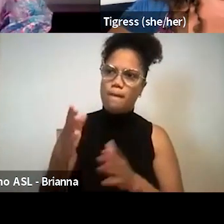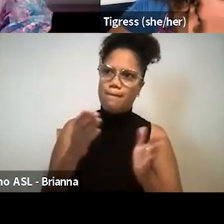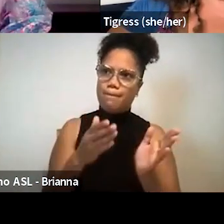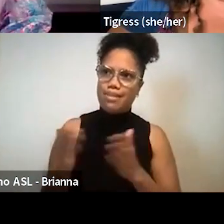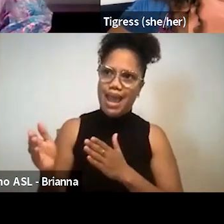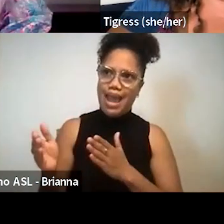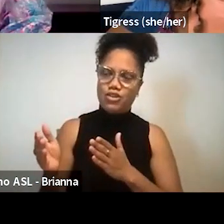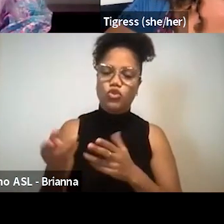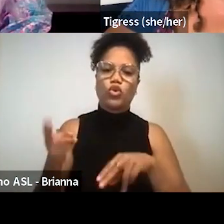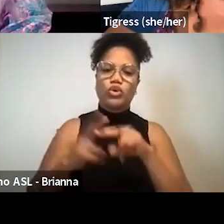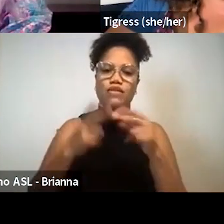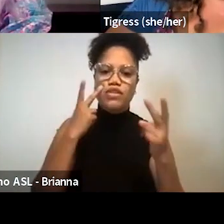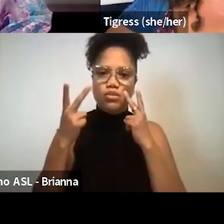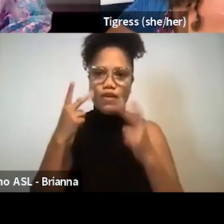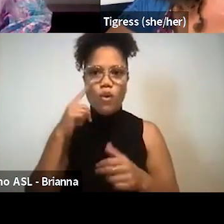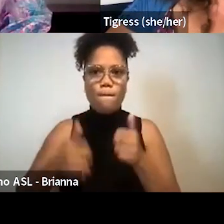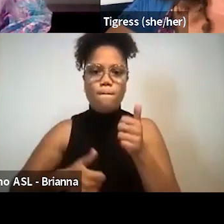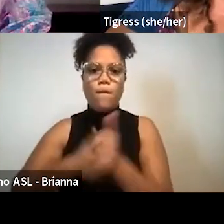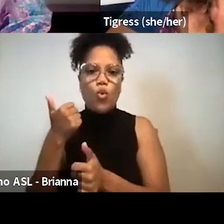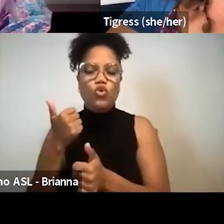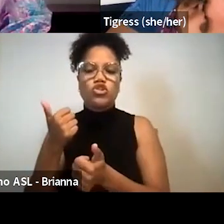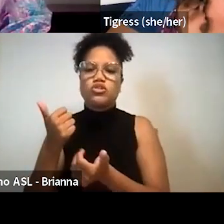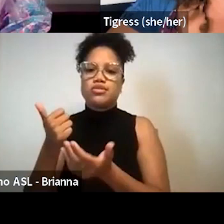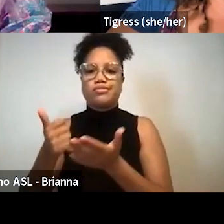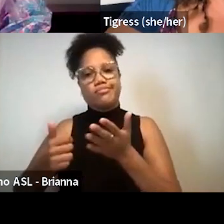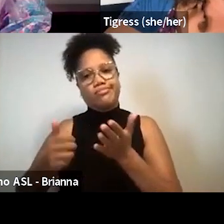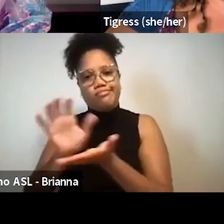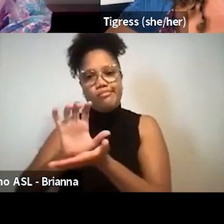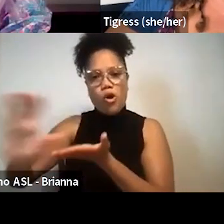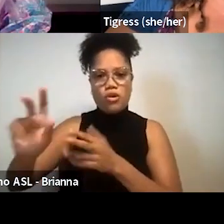in fact, community in advertising and in your public relations efforts.